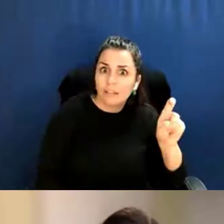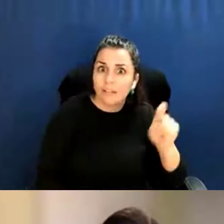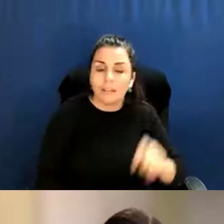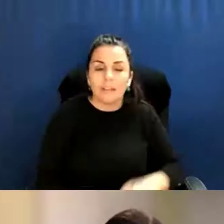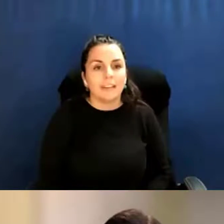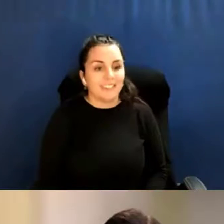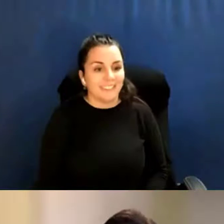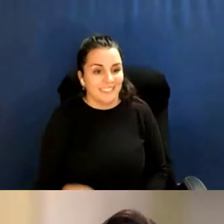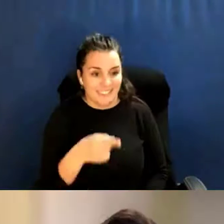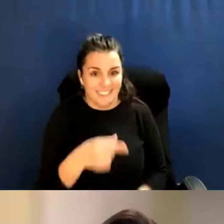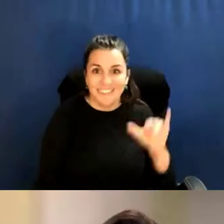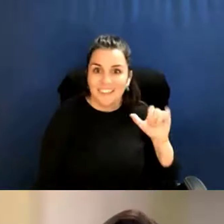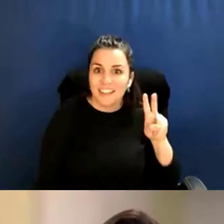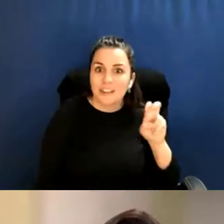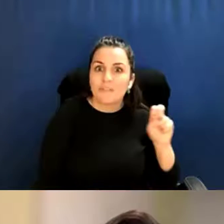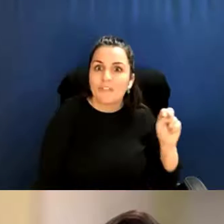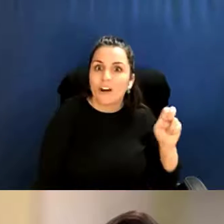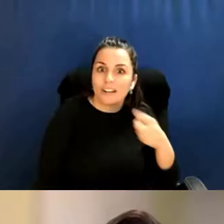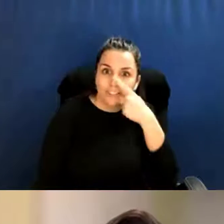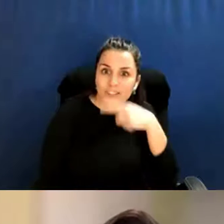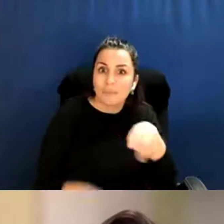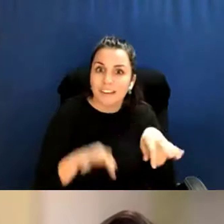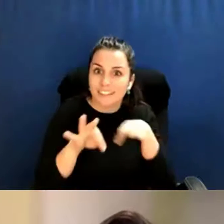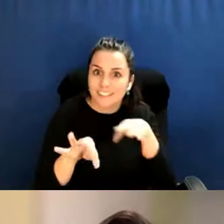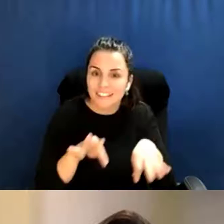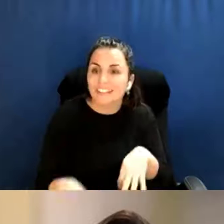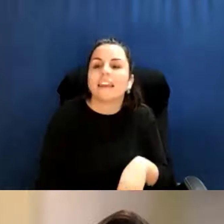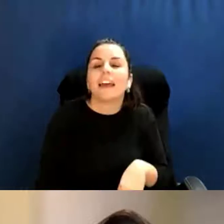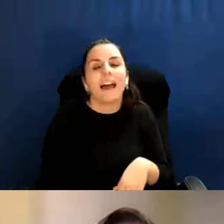Yvonne Lau: Are we going to start with a really difficult question?